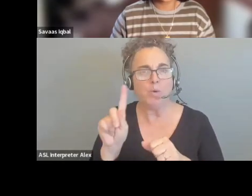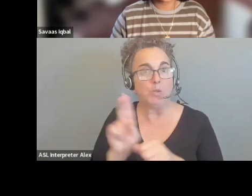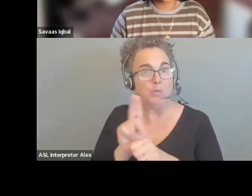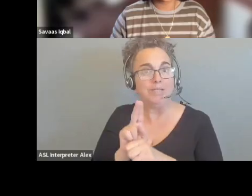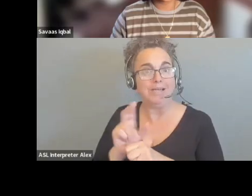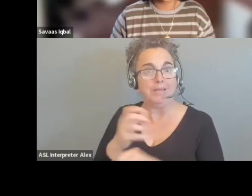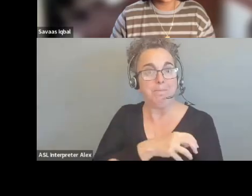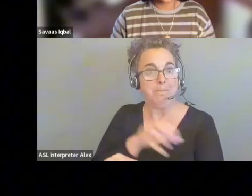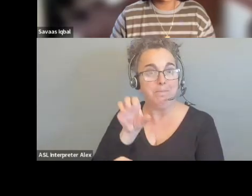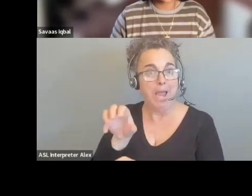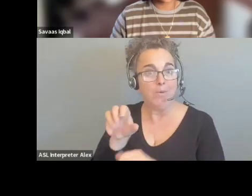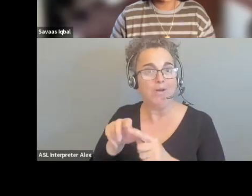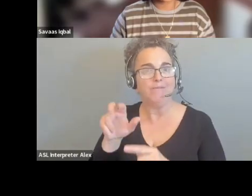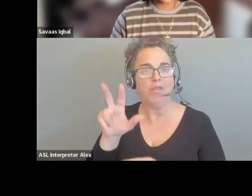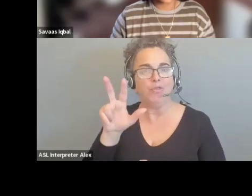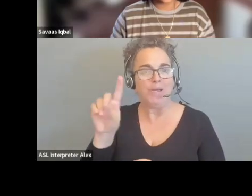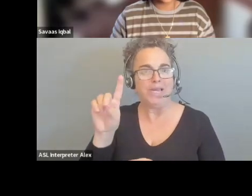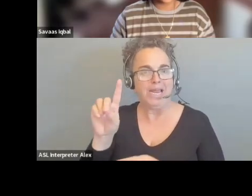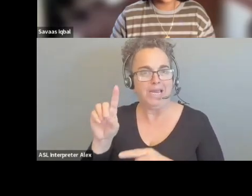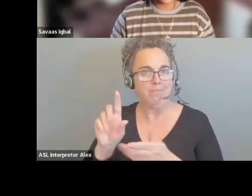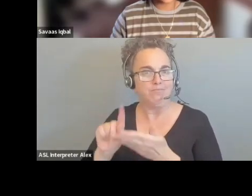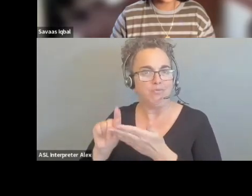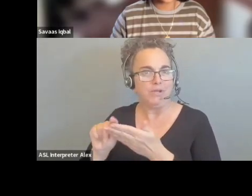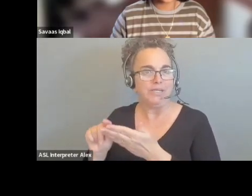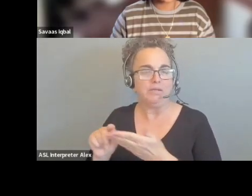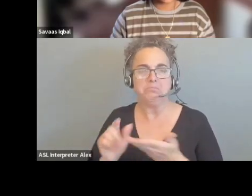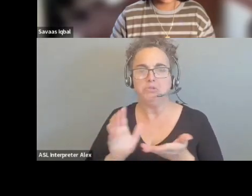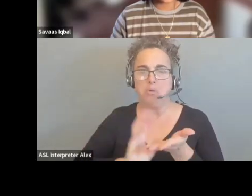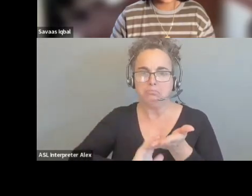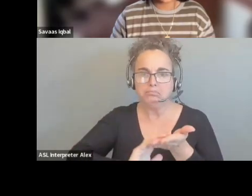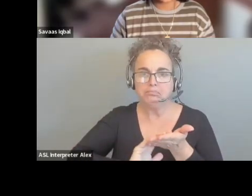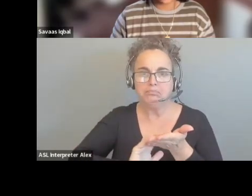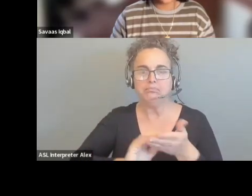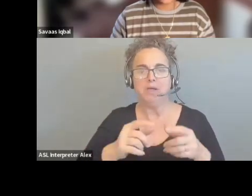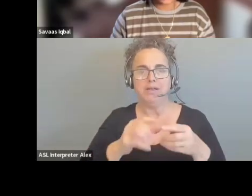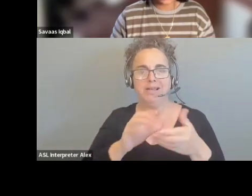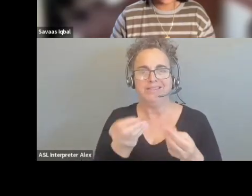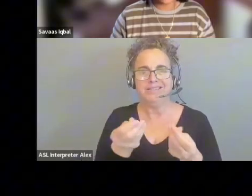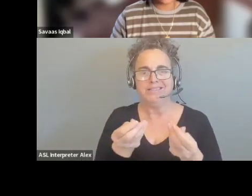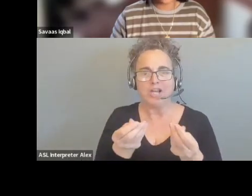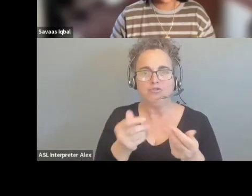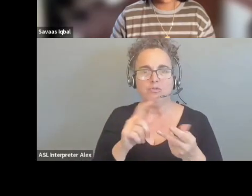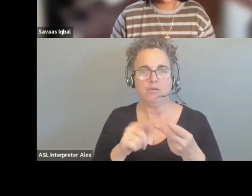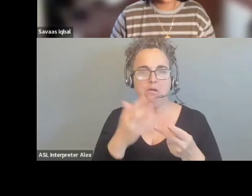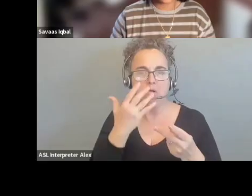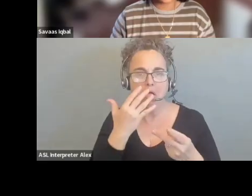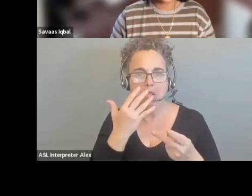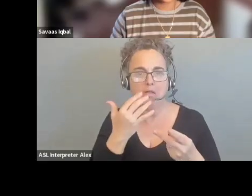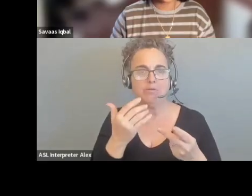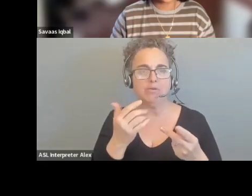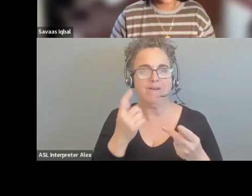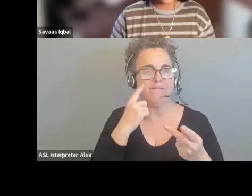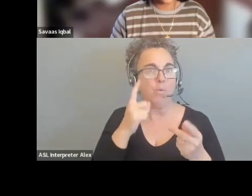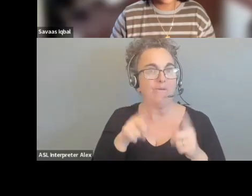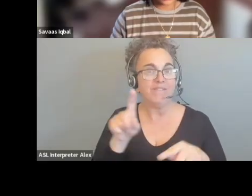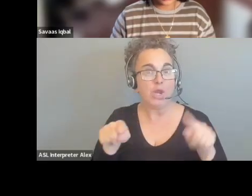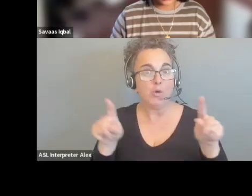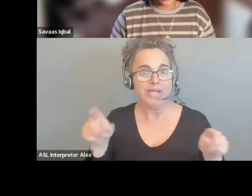built into the tool from the texture of the tactile coding blocks, the color scheme for various visual needs,